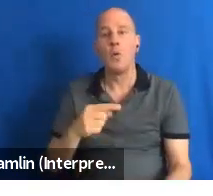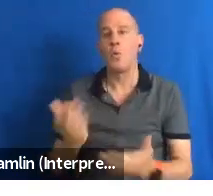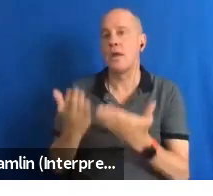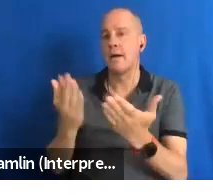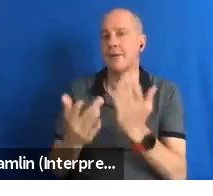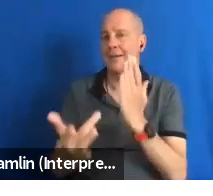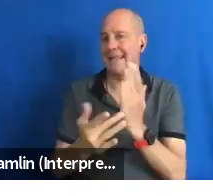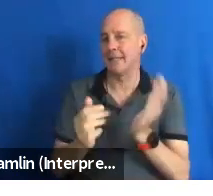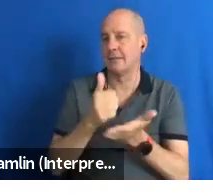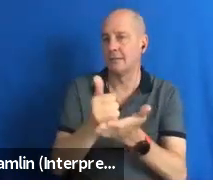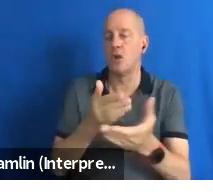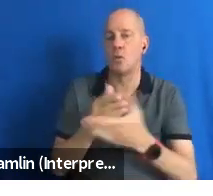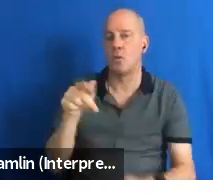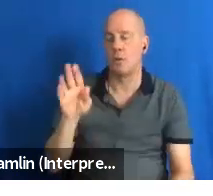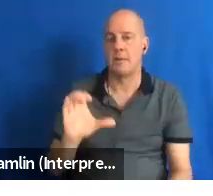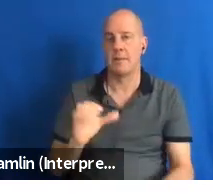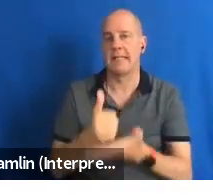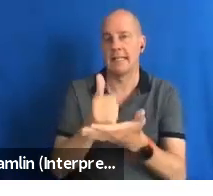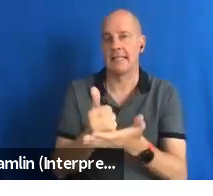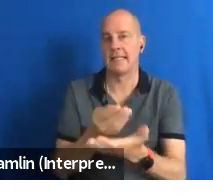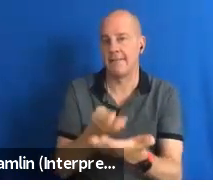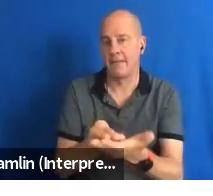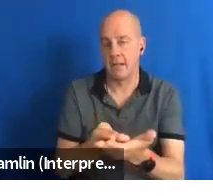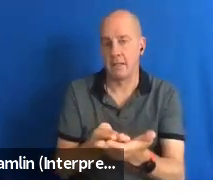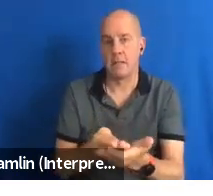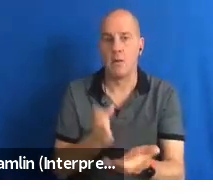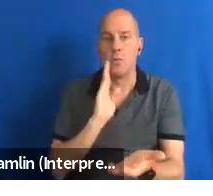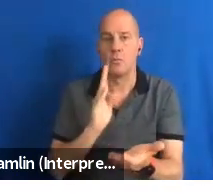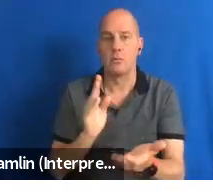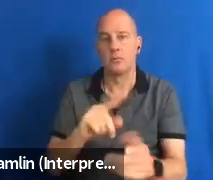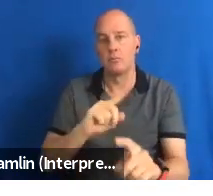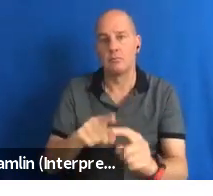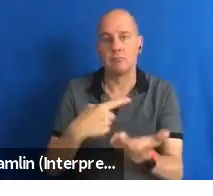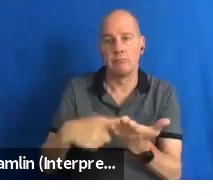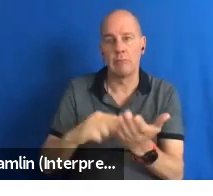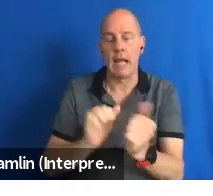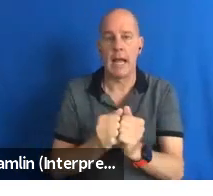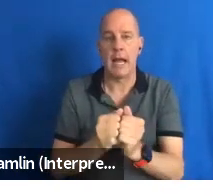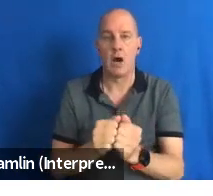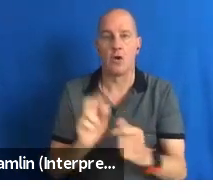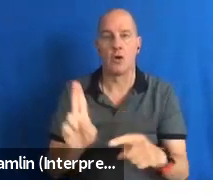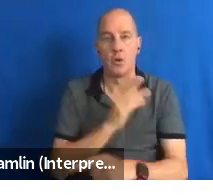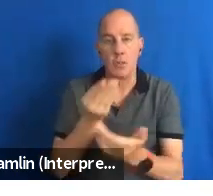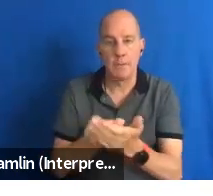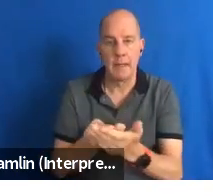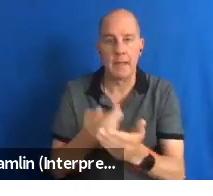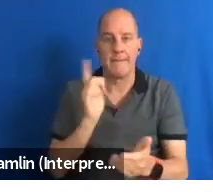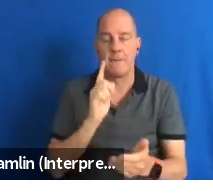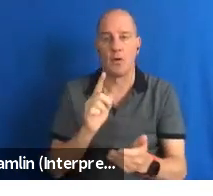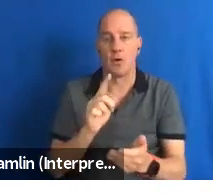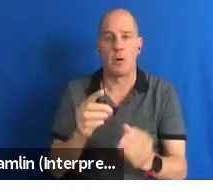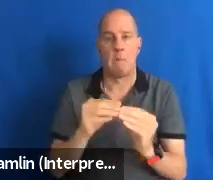through the public assistance funds to talk about how to utilize that funding for inclusiveness.